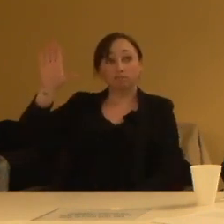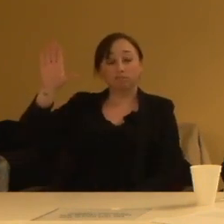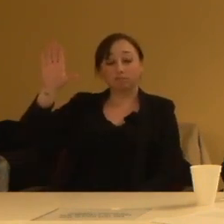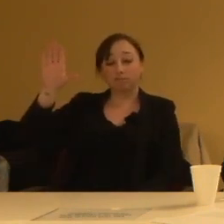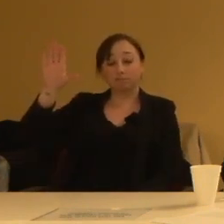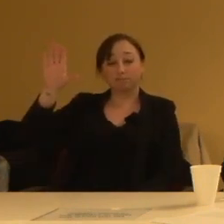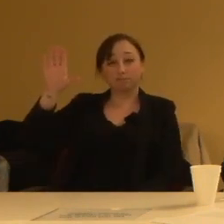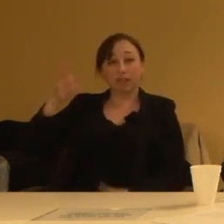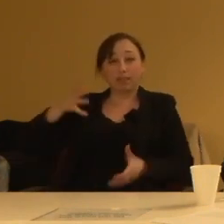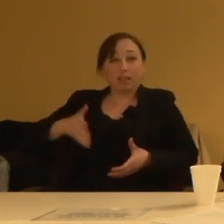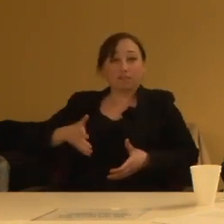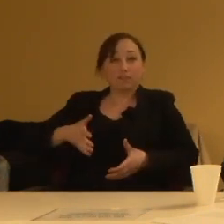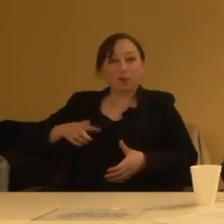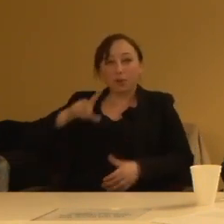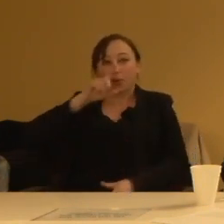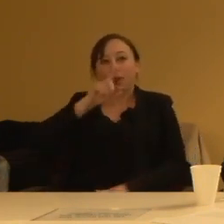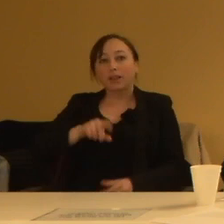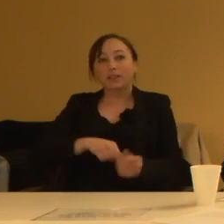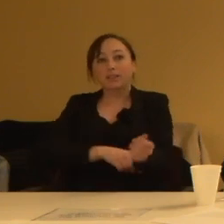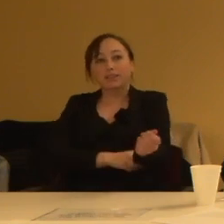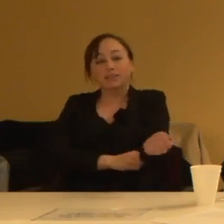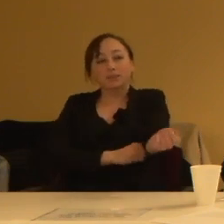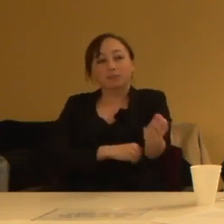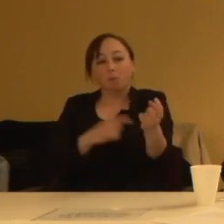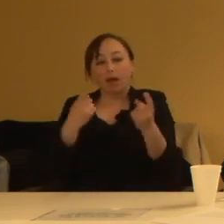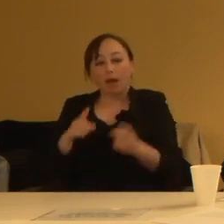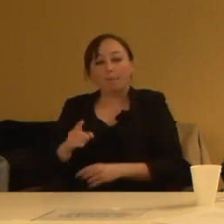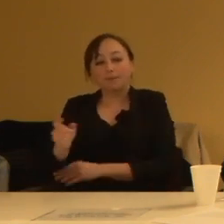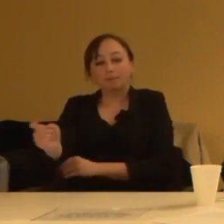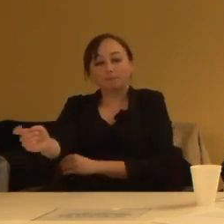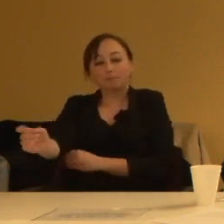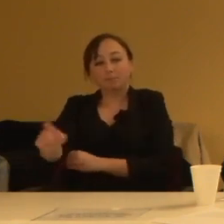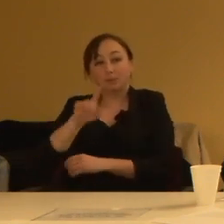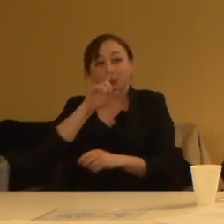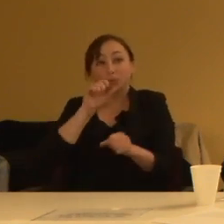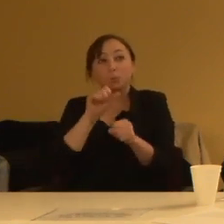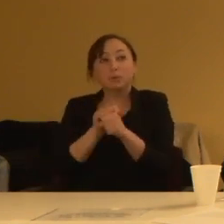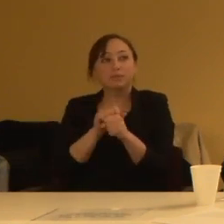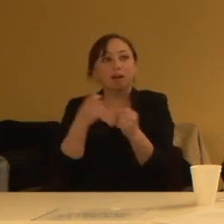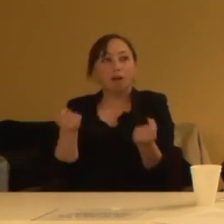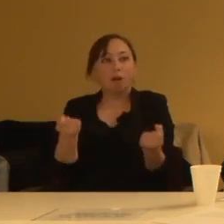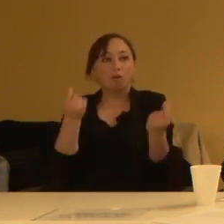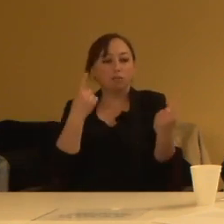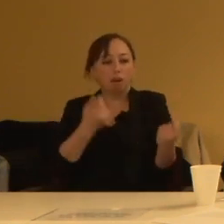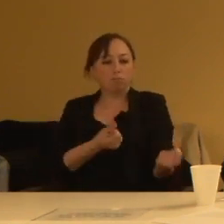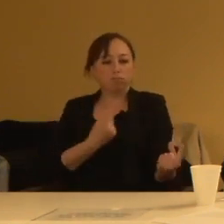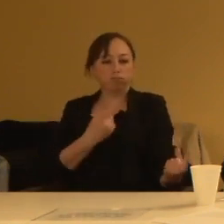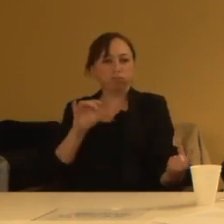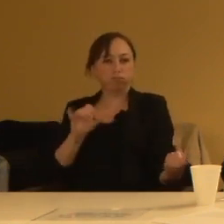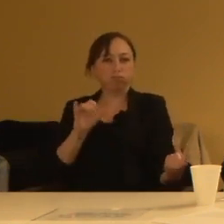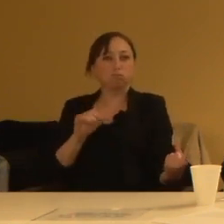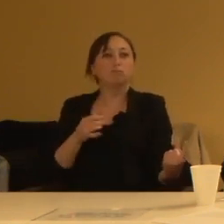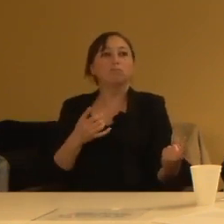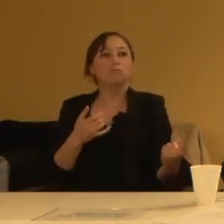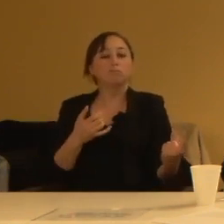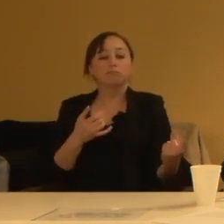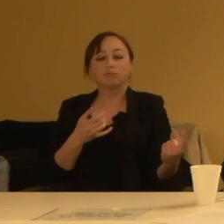And really what happened is that there was a real understanding by the end of that, that this person did not have